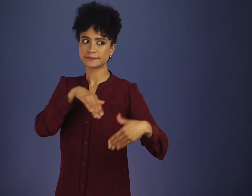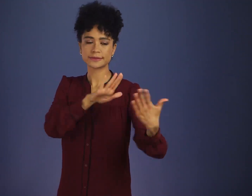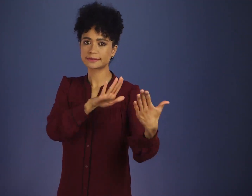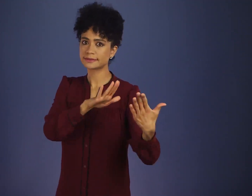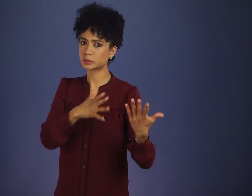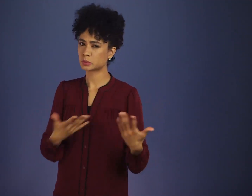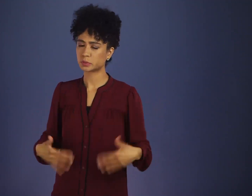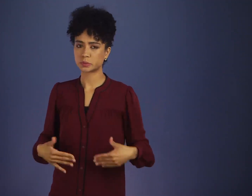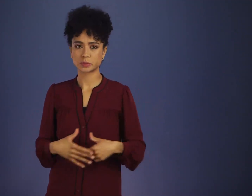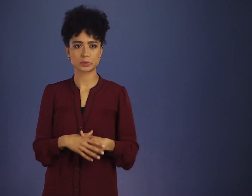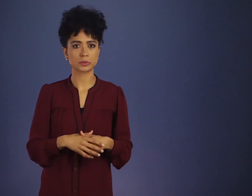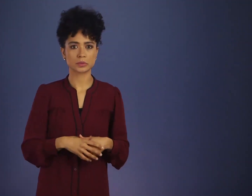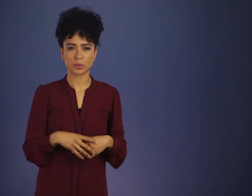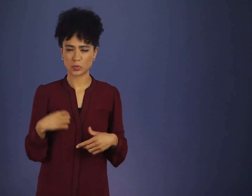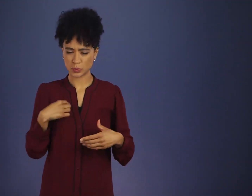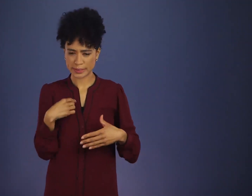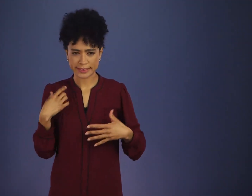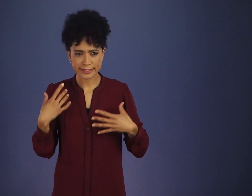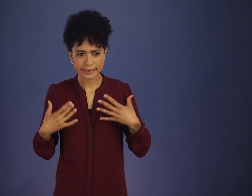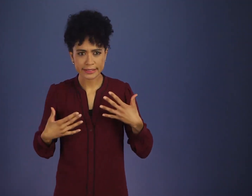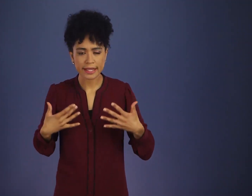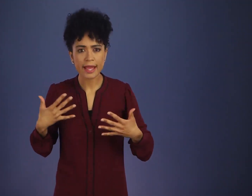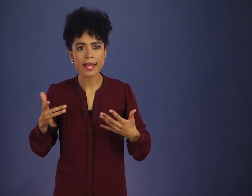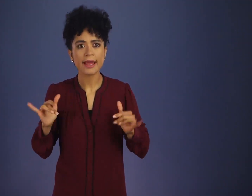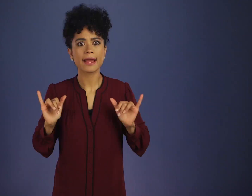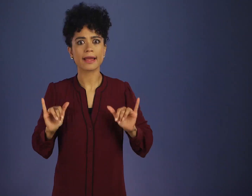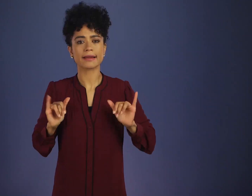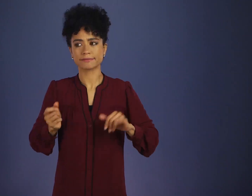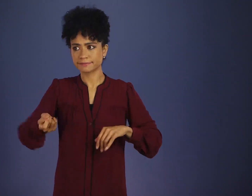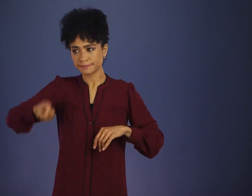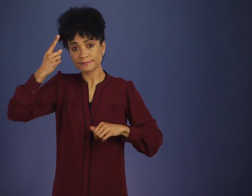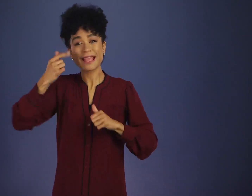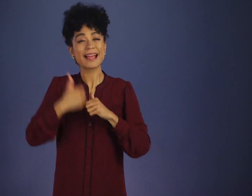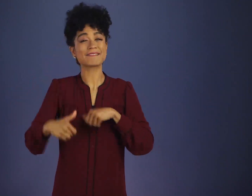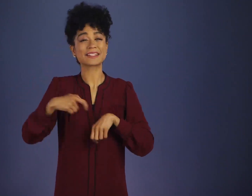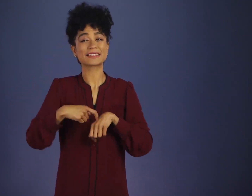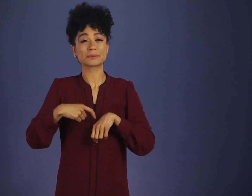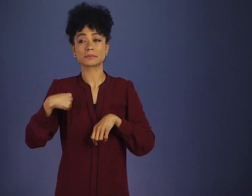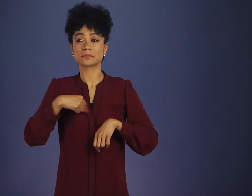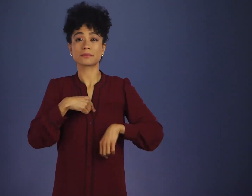We had to see that every time we played the big shot, we turned people against us.